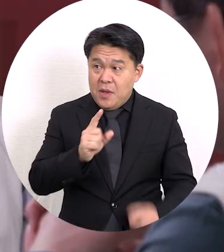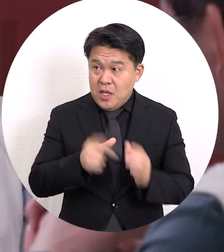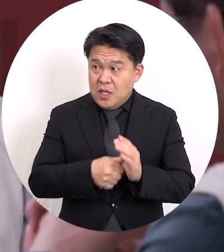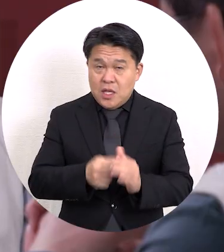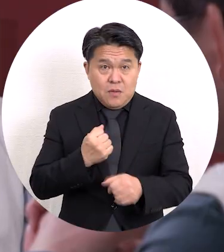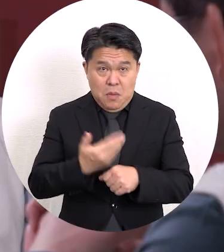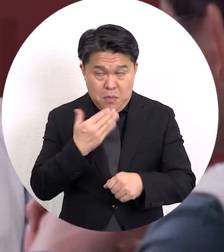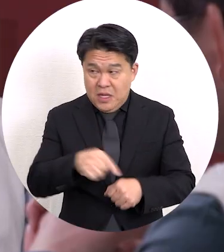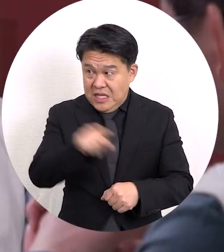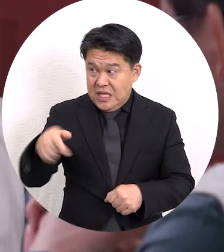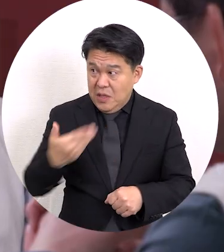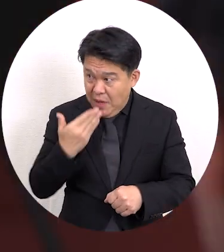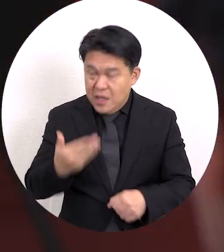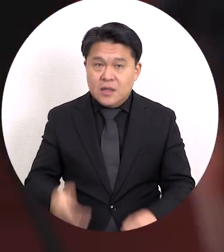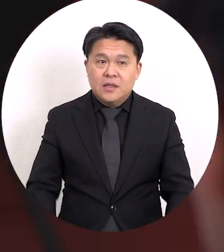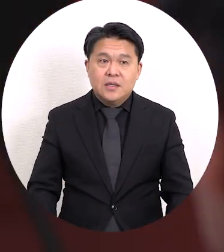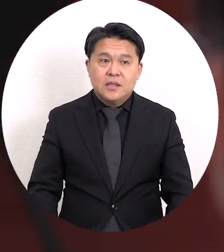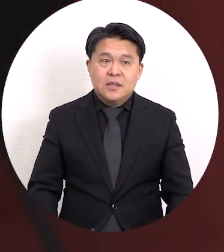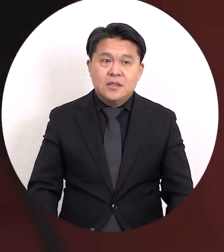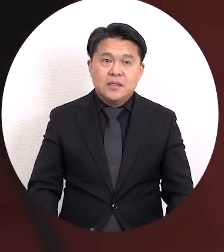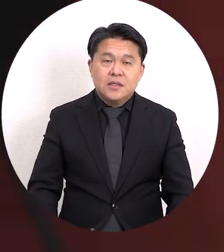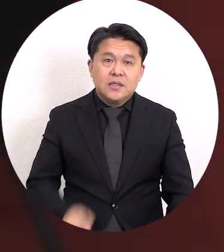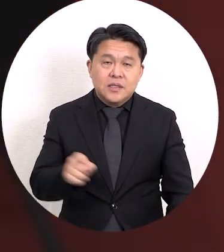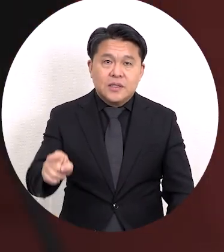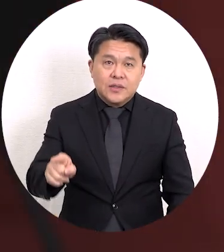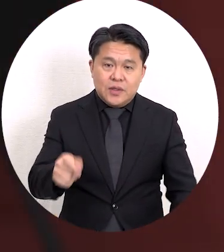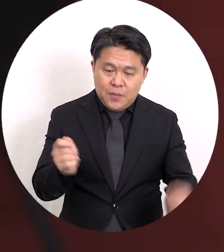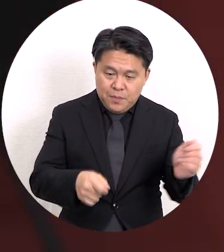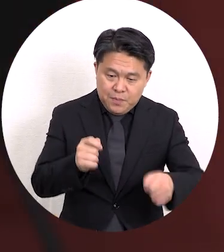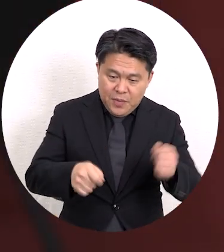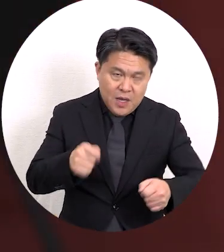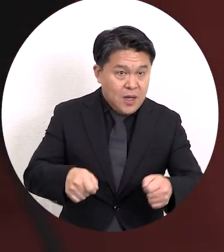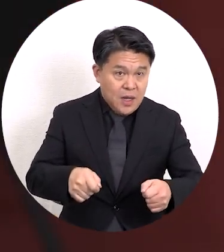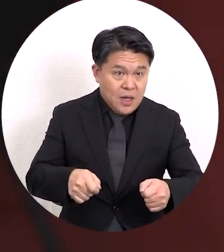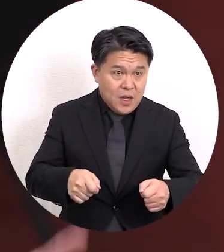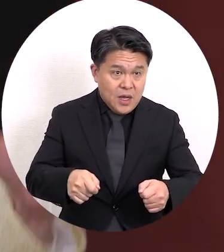or in other everyday actions playing rhythm on an instrument requires us